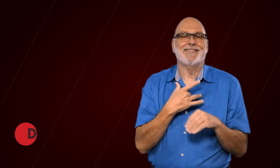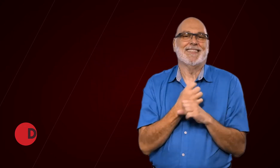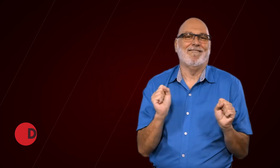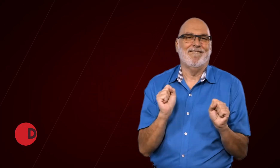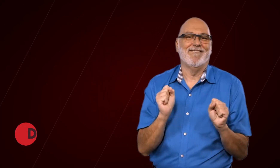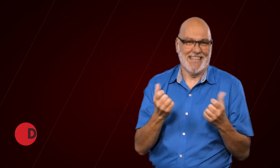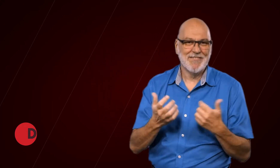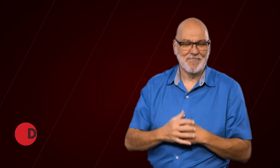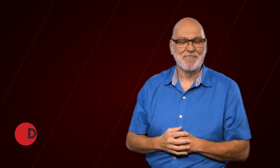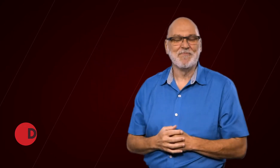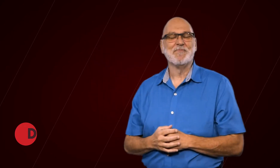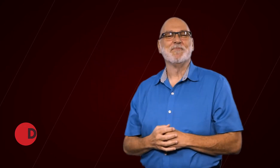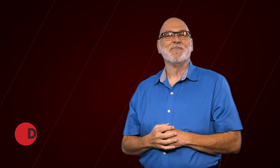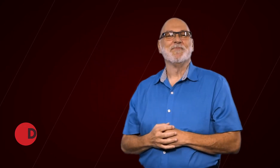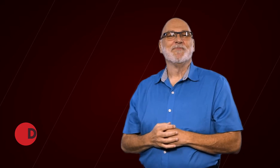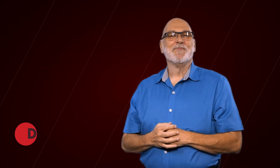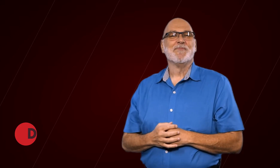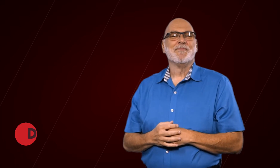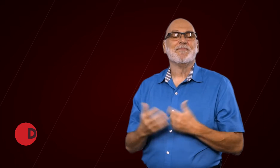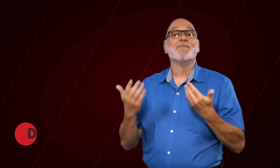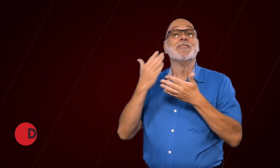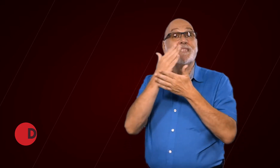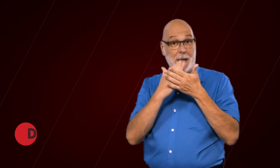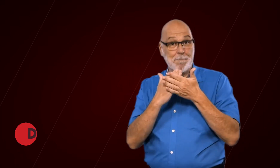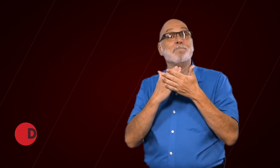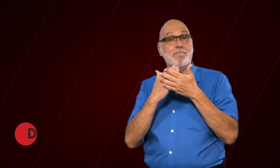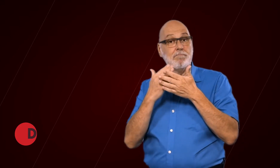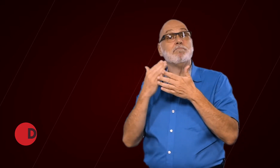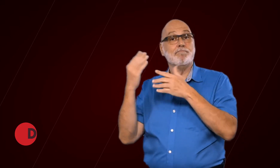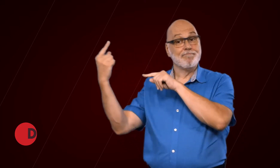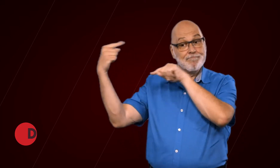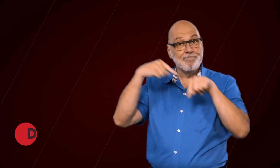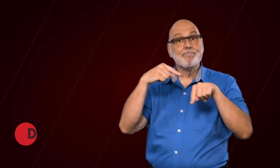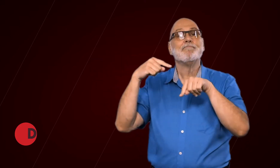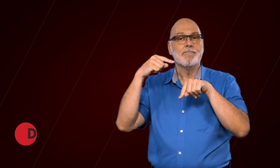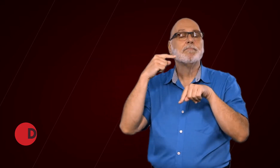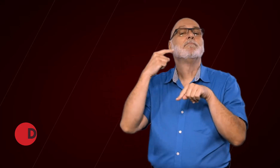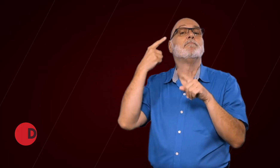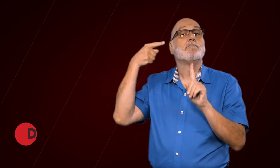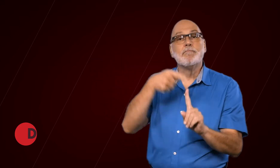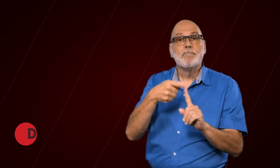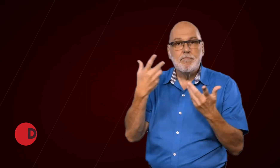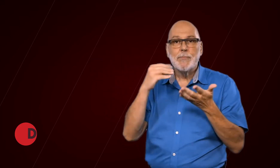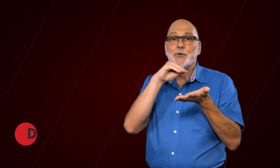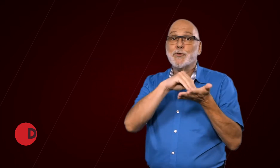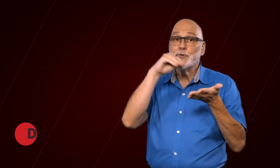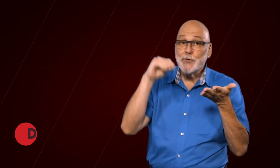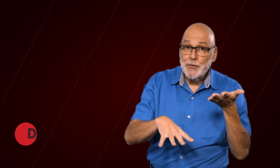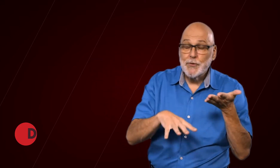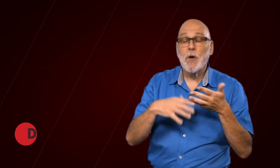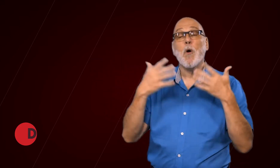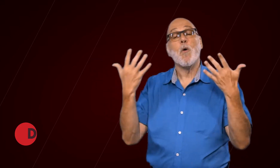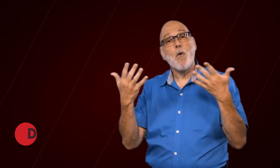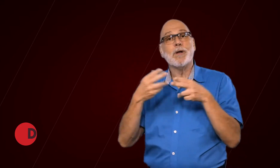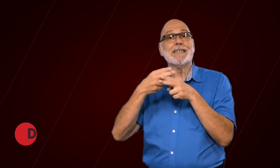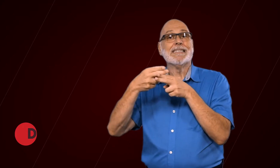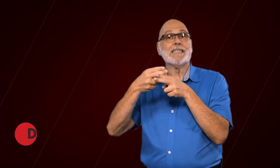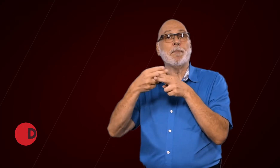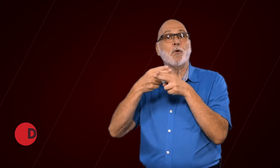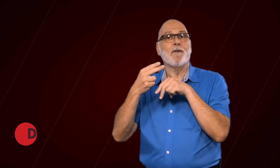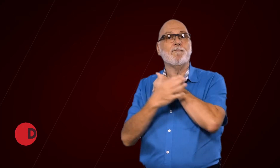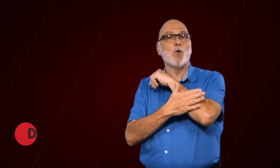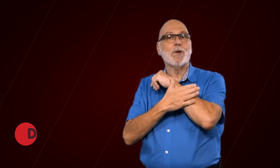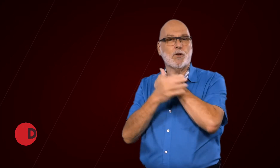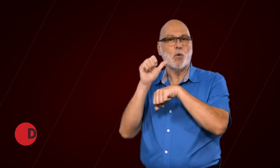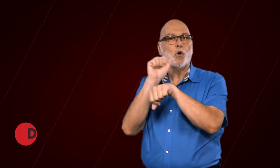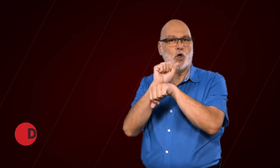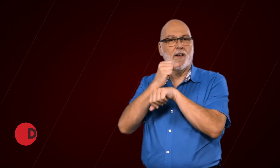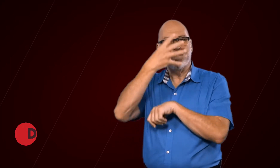Some enter on student or temporary foreign worker